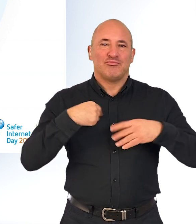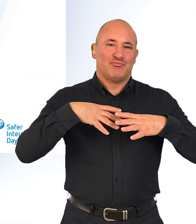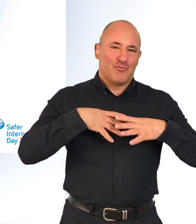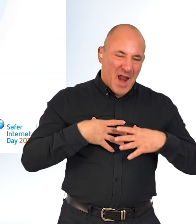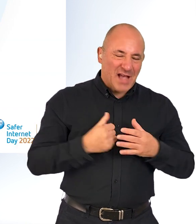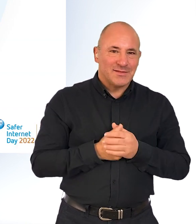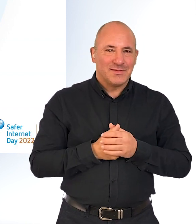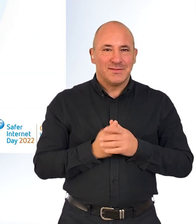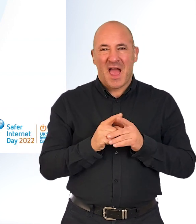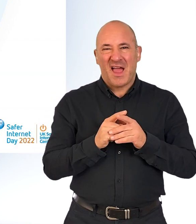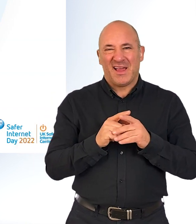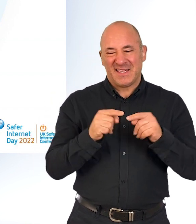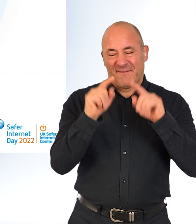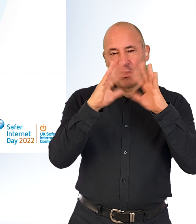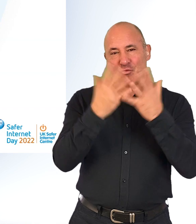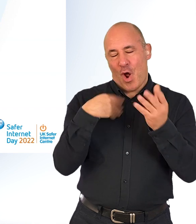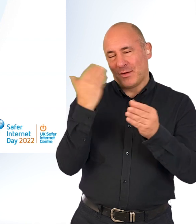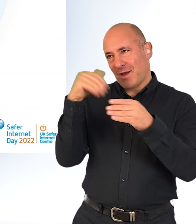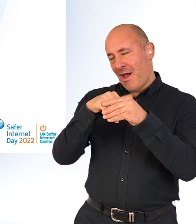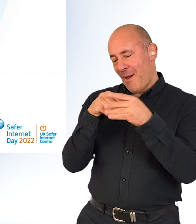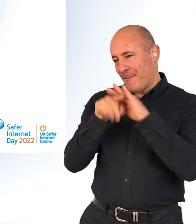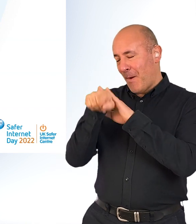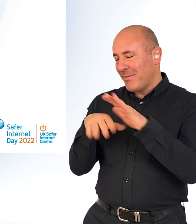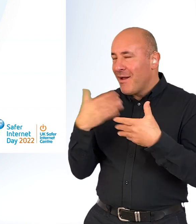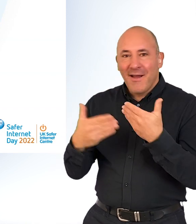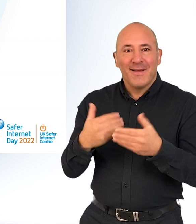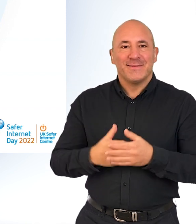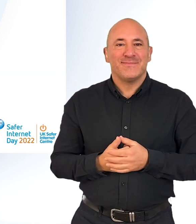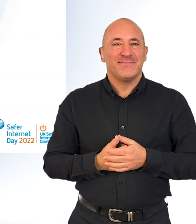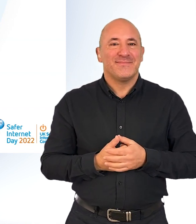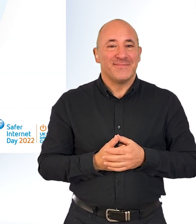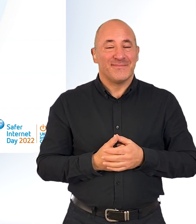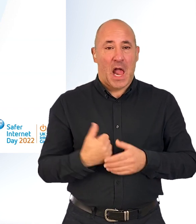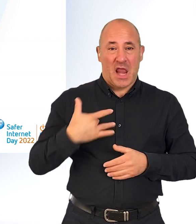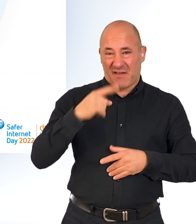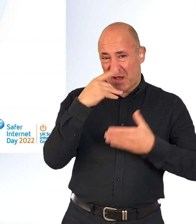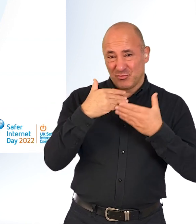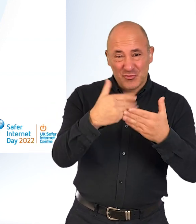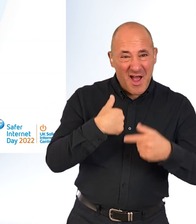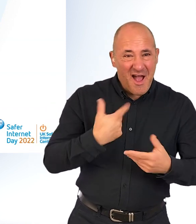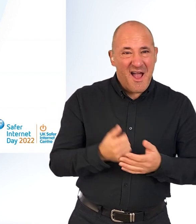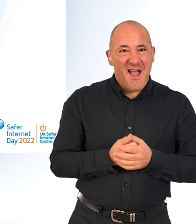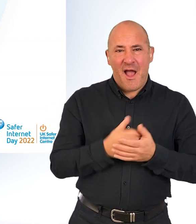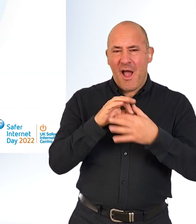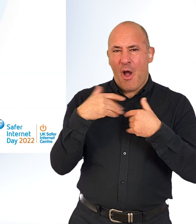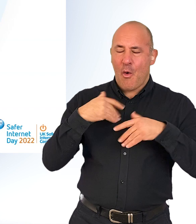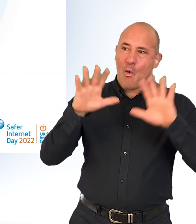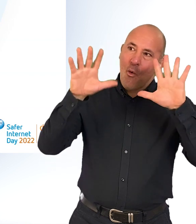help us relax and even escape to another world. We can share parts of our lives and interact with our idols.